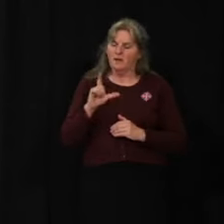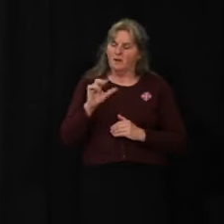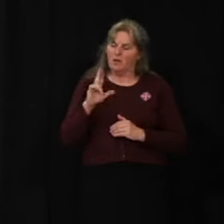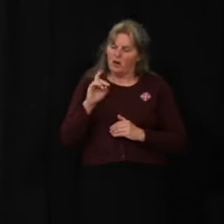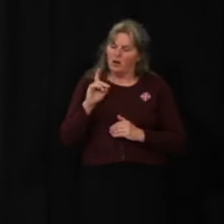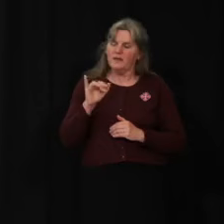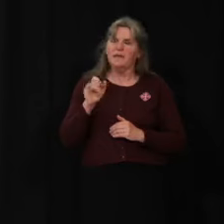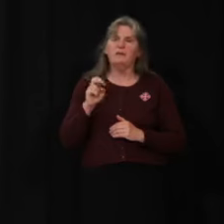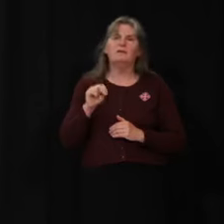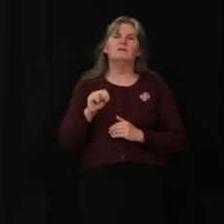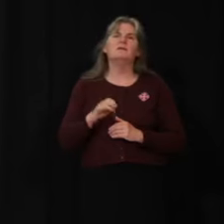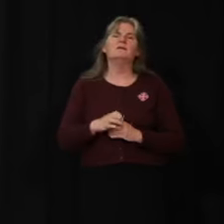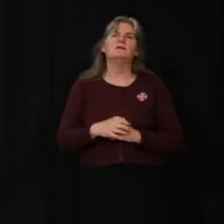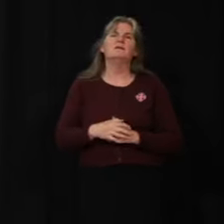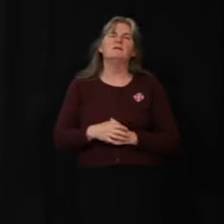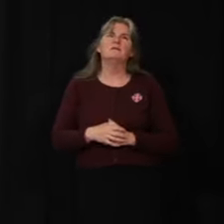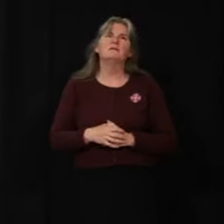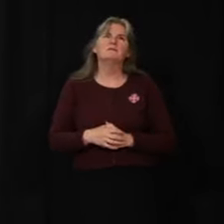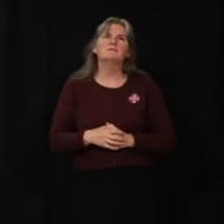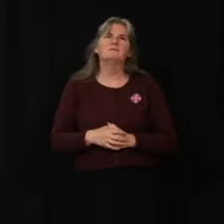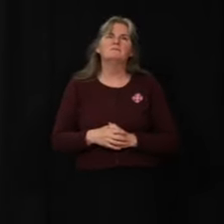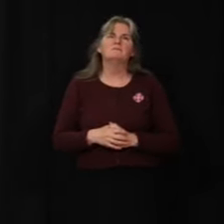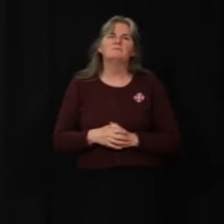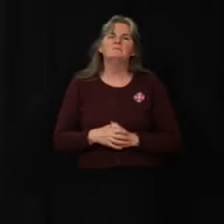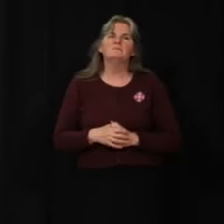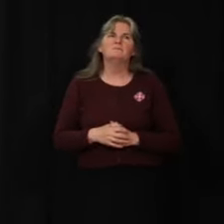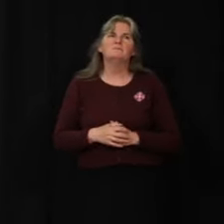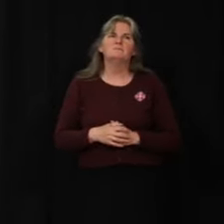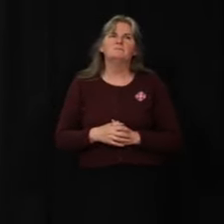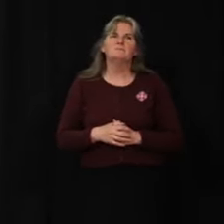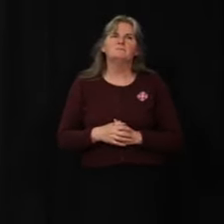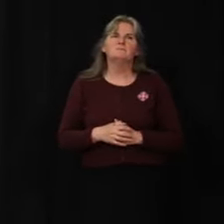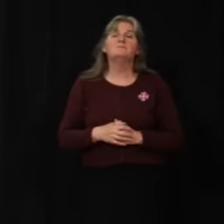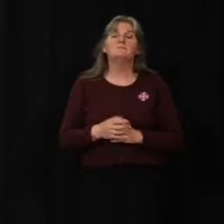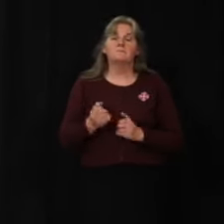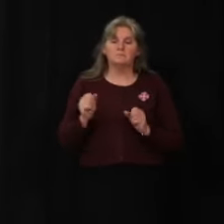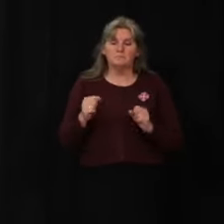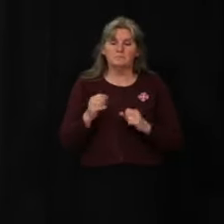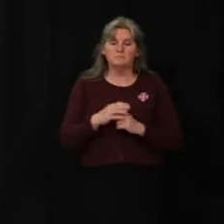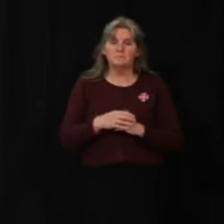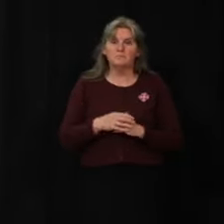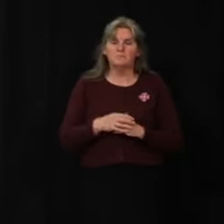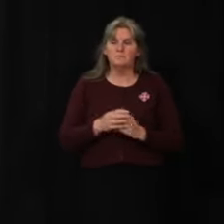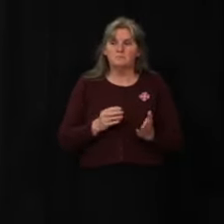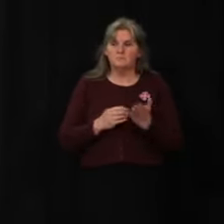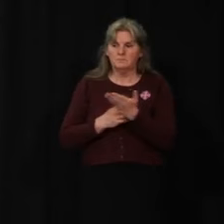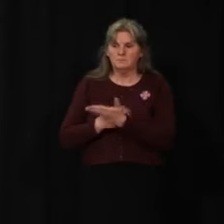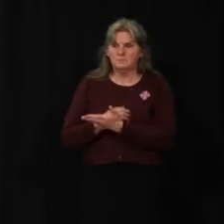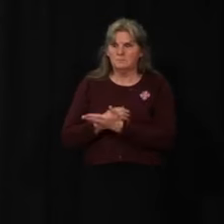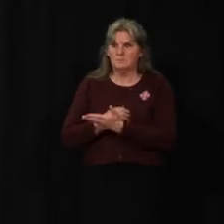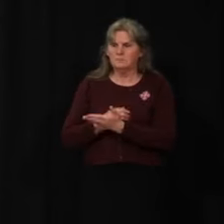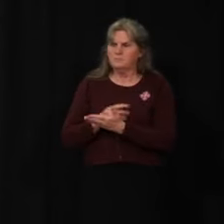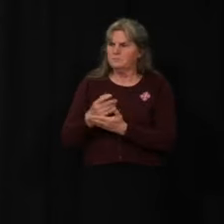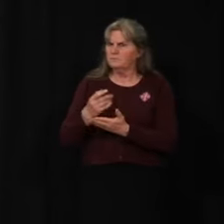We will move to Chris at CBC. Reporter: Thank you. As you're probably aware, the